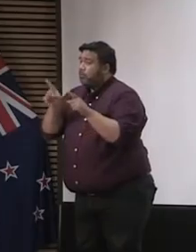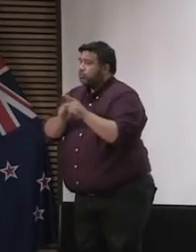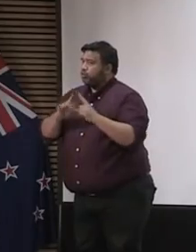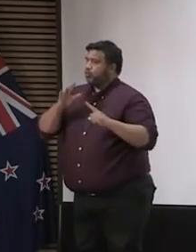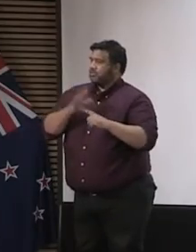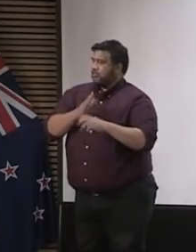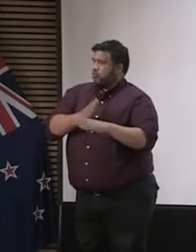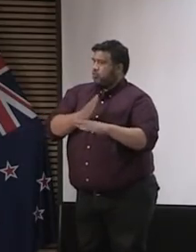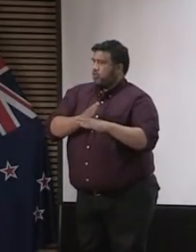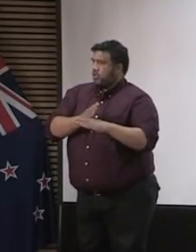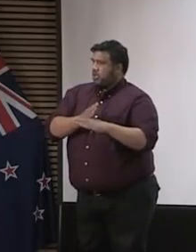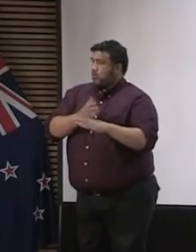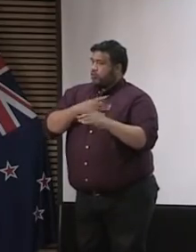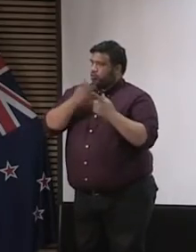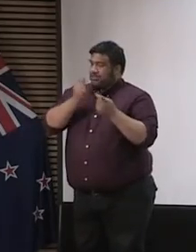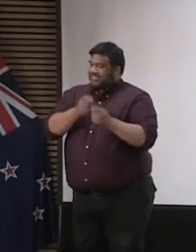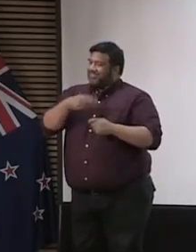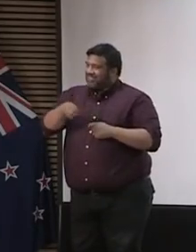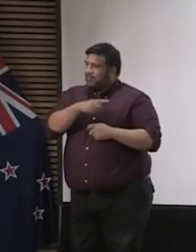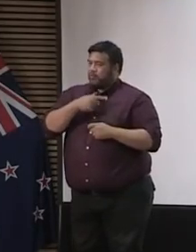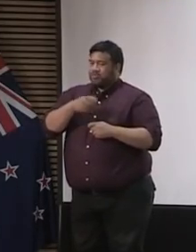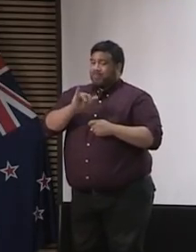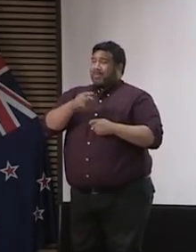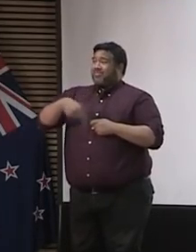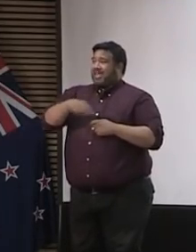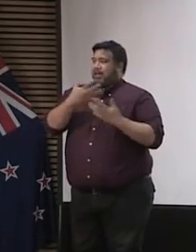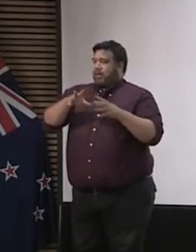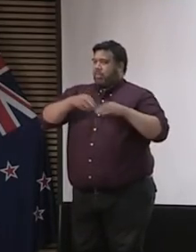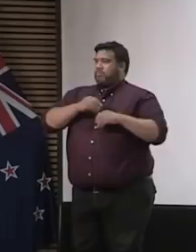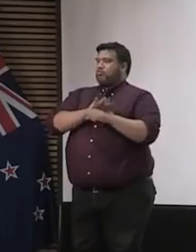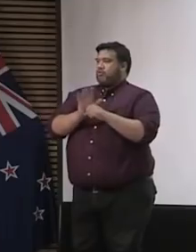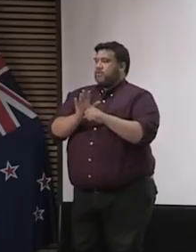are the people who mighthave been exposed to peoplecoming into their settings sothat is where the focus willbe.